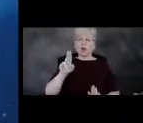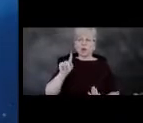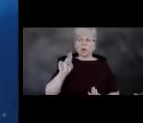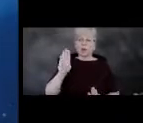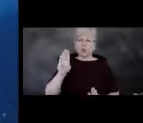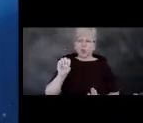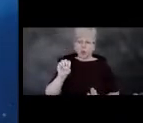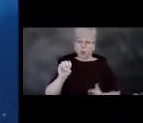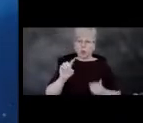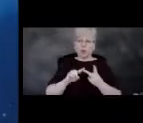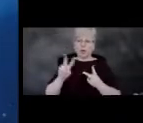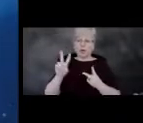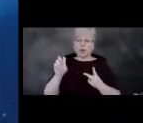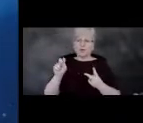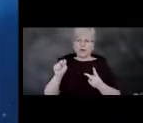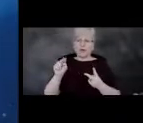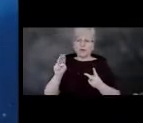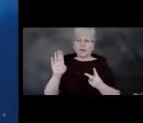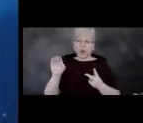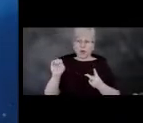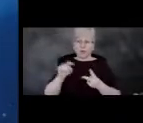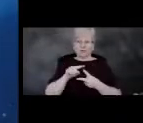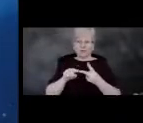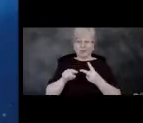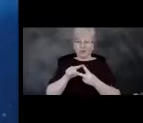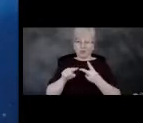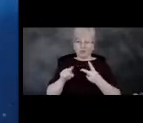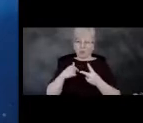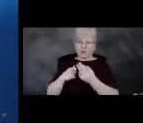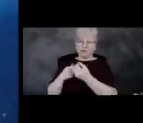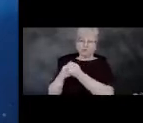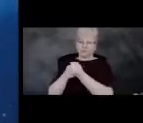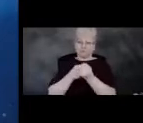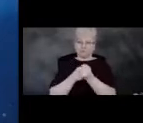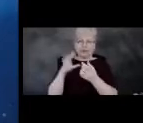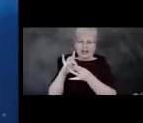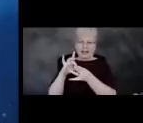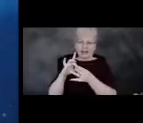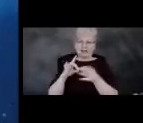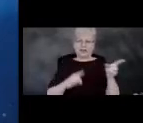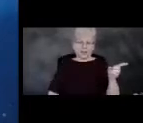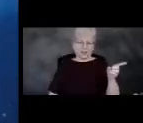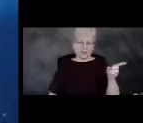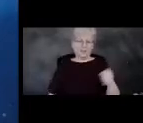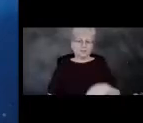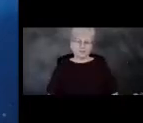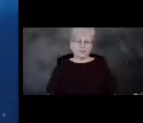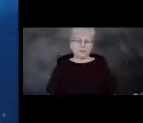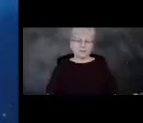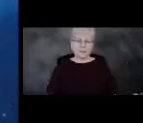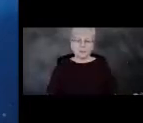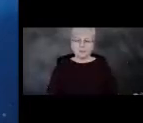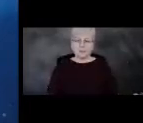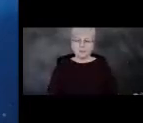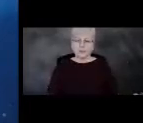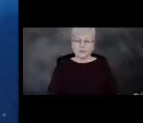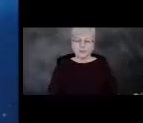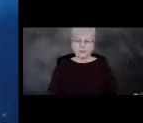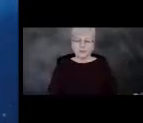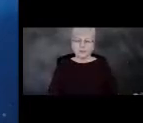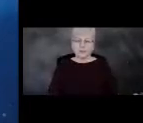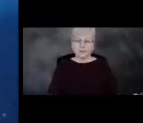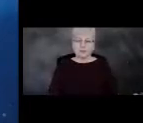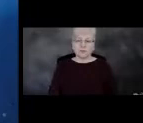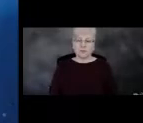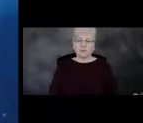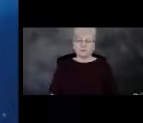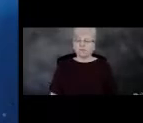16:52:51 are the two platforms that we support. You just copy and paste the URL